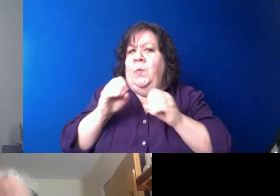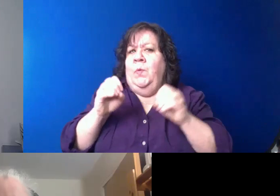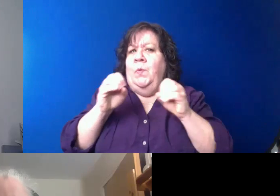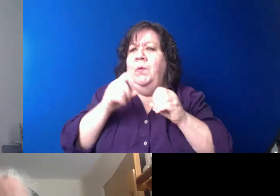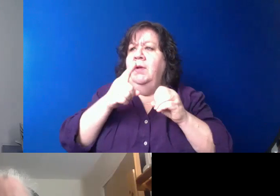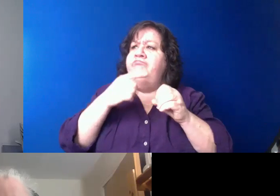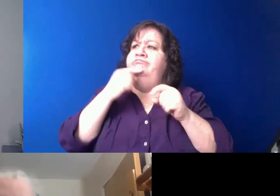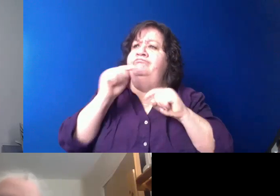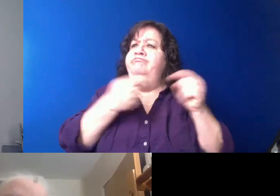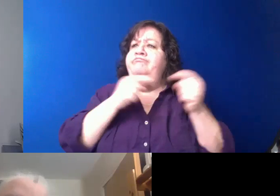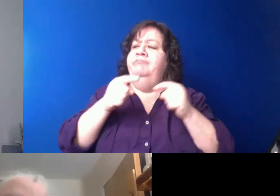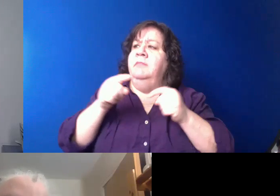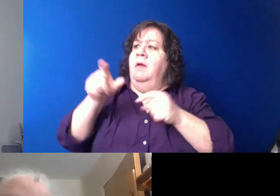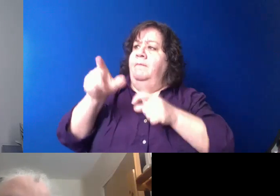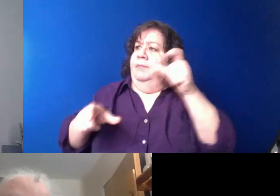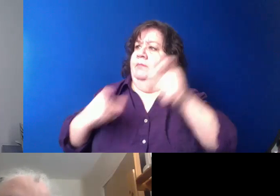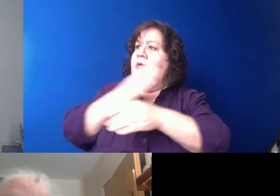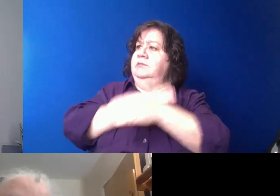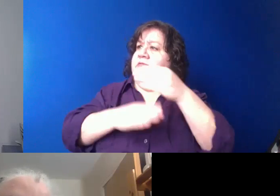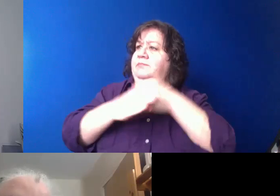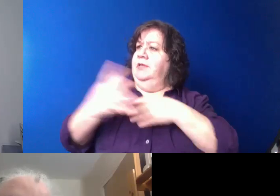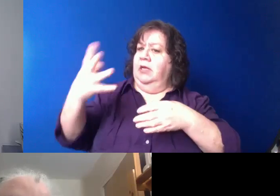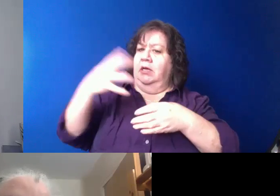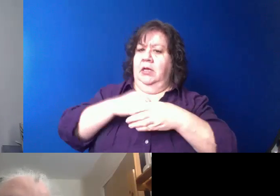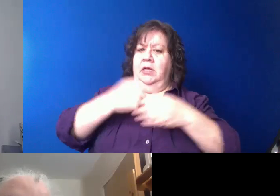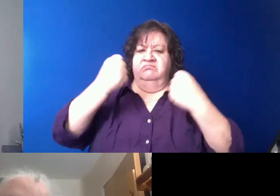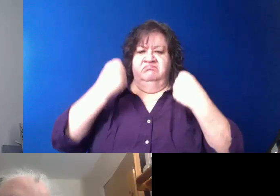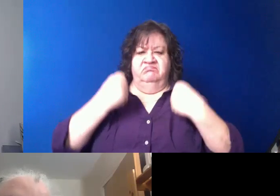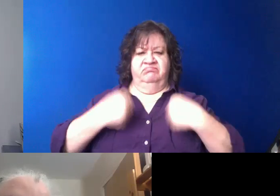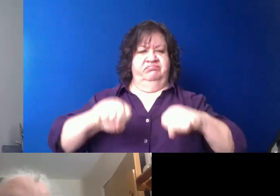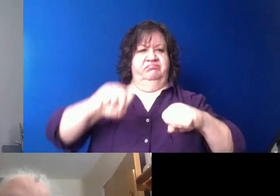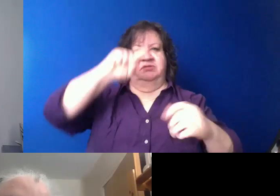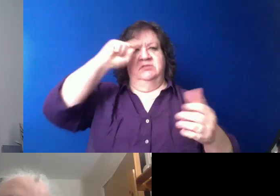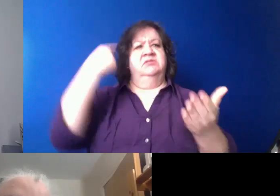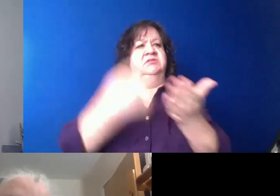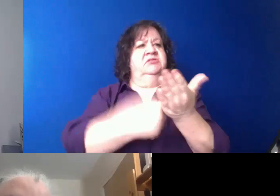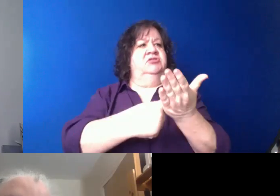mary about what's happening next year for example around cup 26 and so on and what are the some of